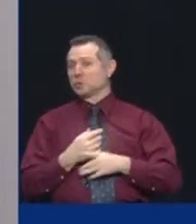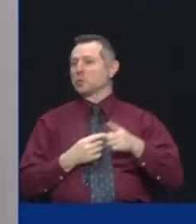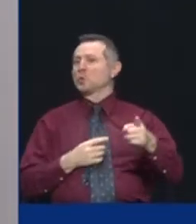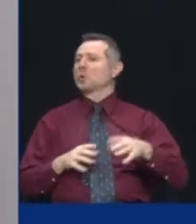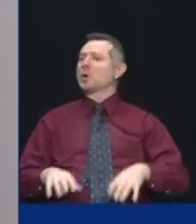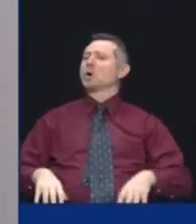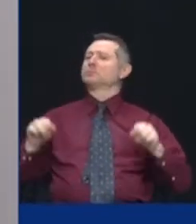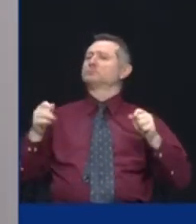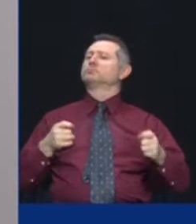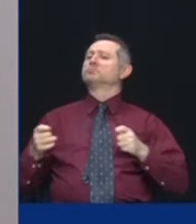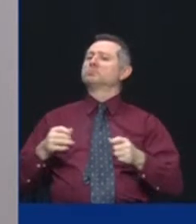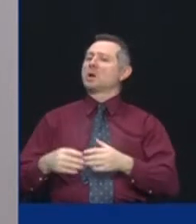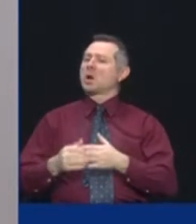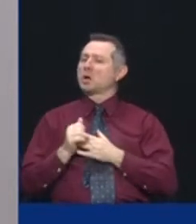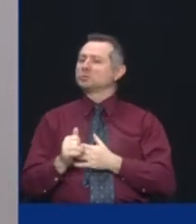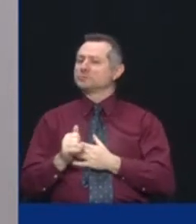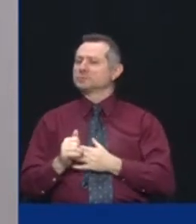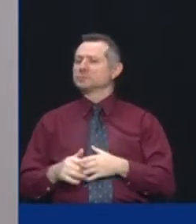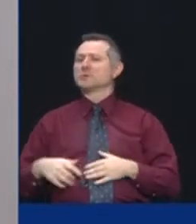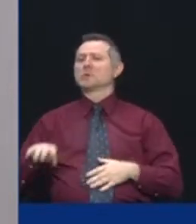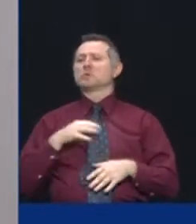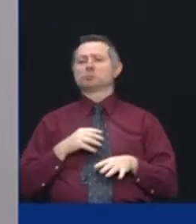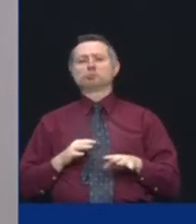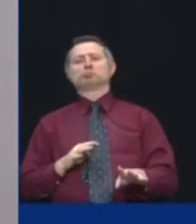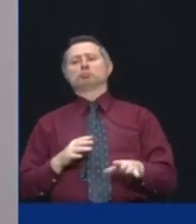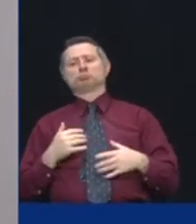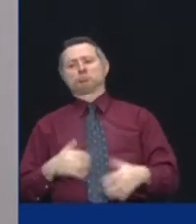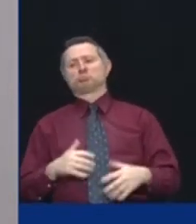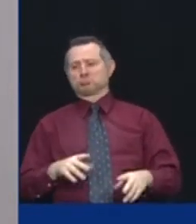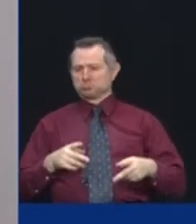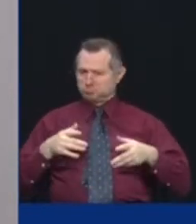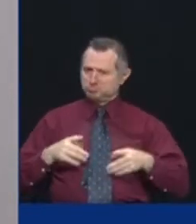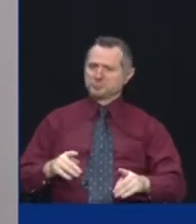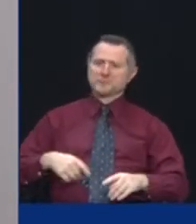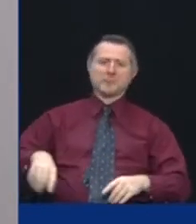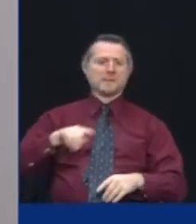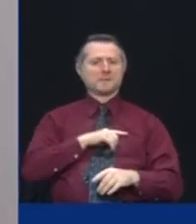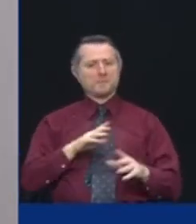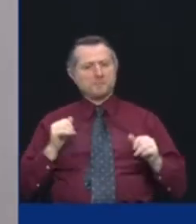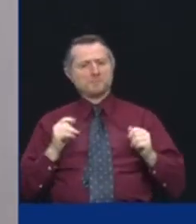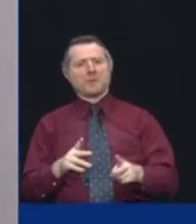AND ROB, BECAUSE RIGHT FROM THE VERY BEGINNING LAST YEAR YOU